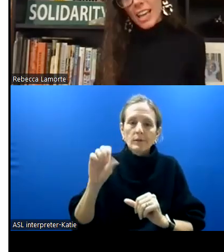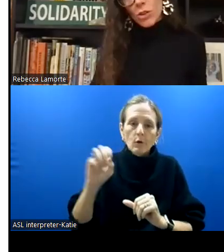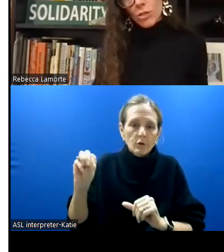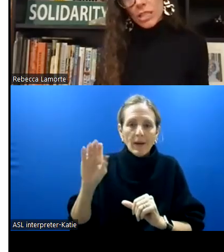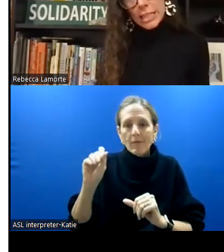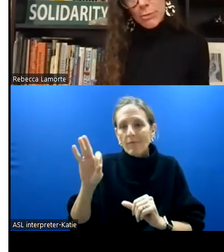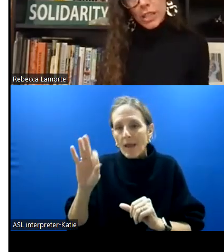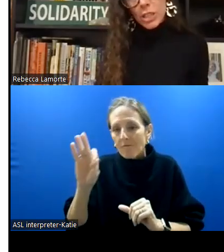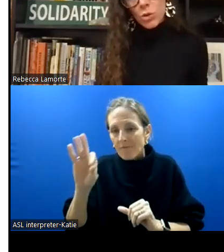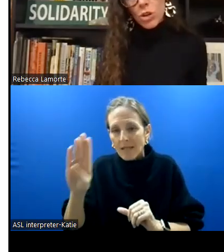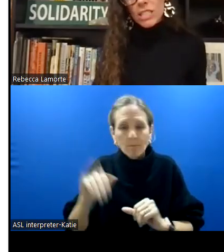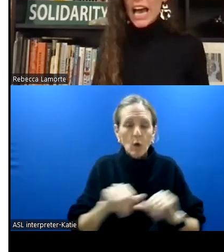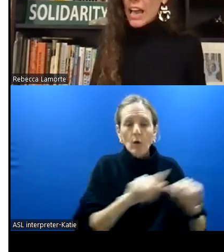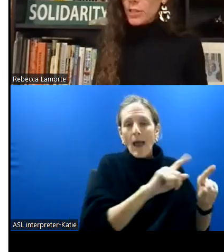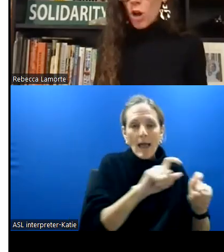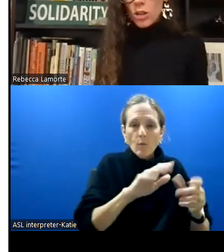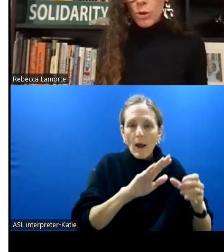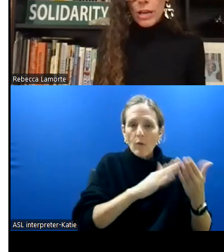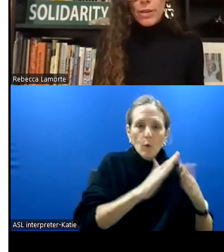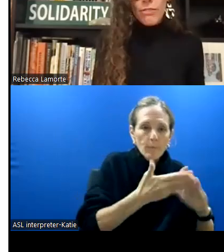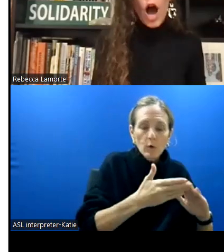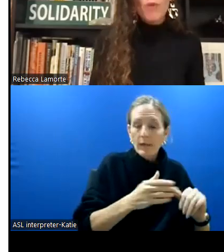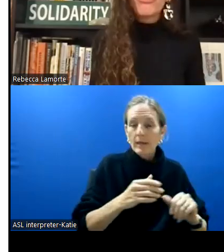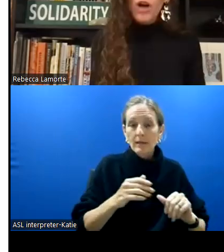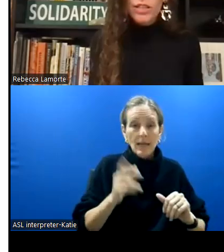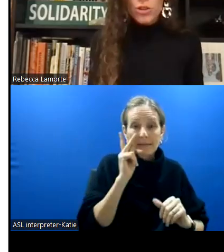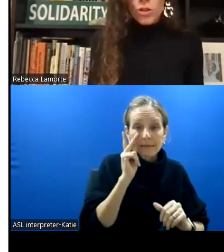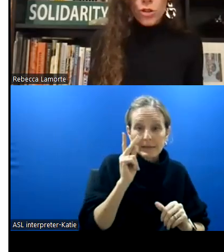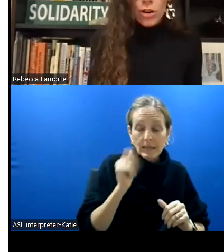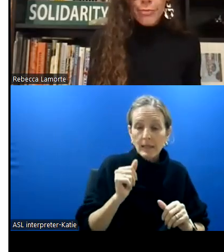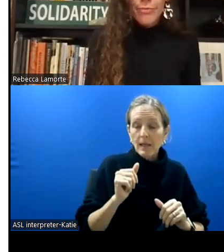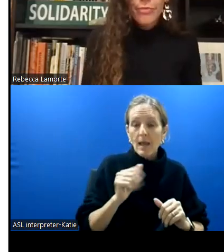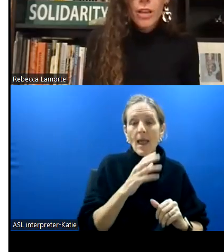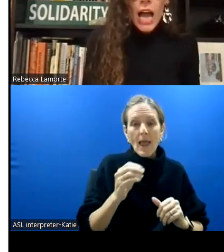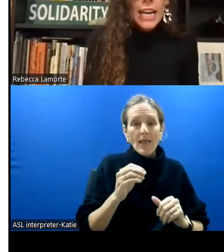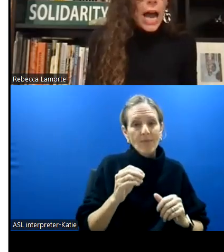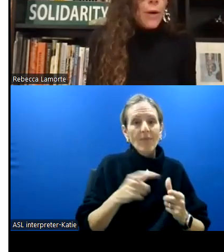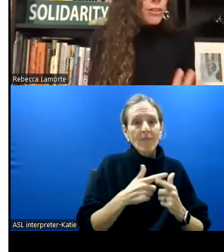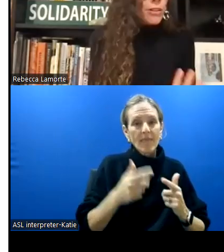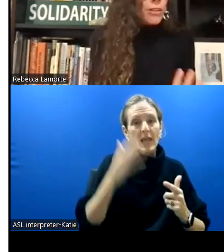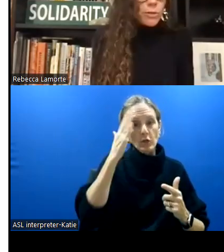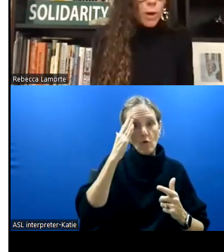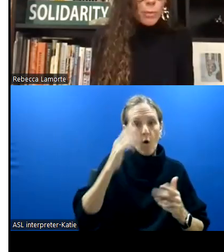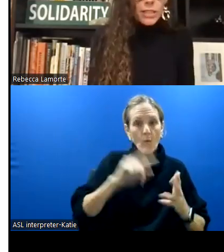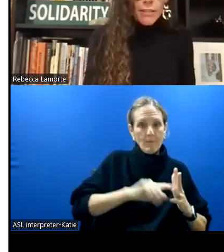in those accessibility tools if it's cost-prohibitive upfront at the start. And now in our final few moments,